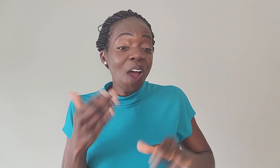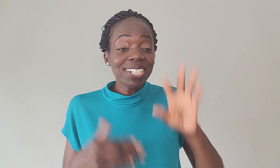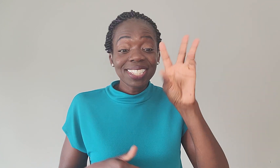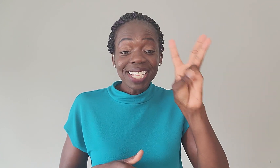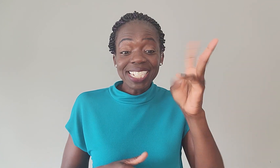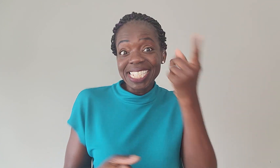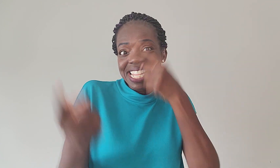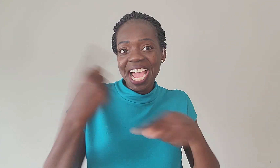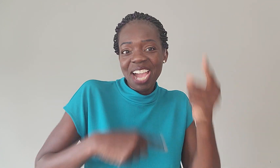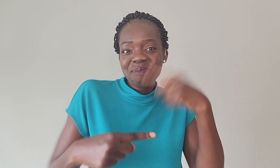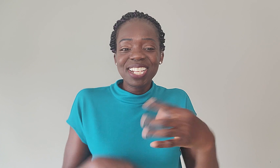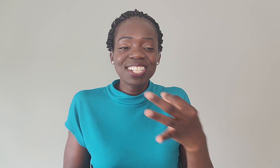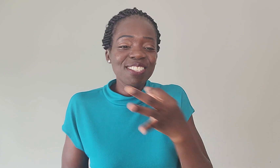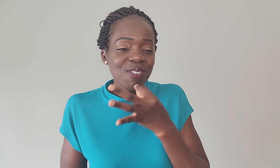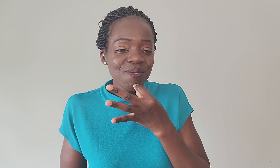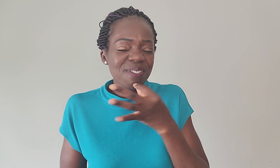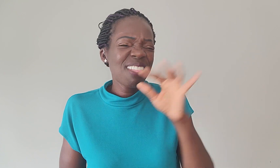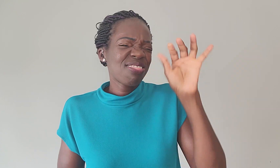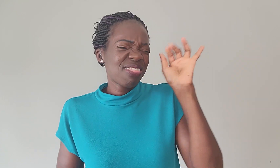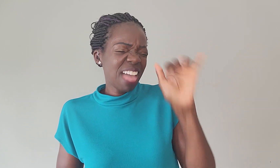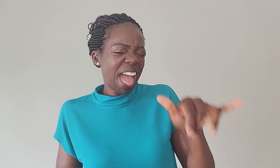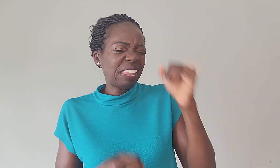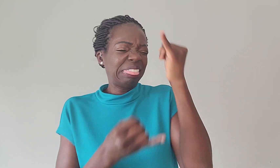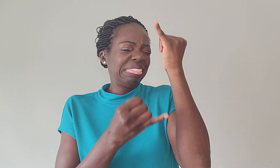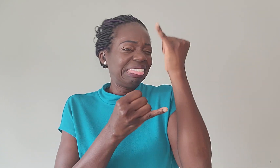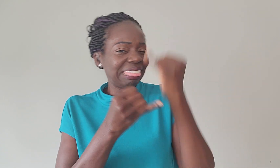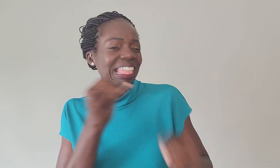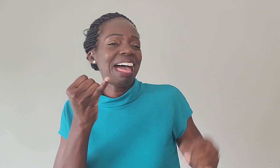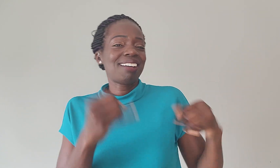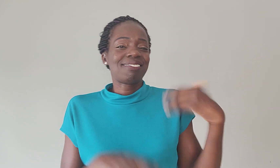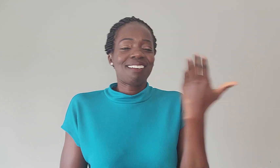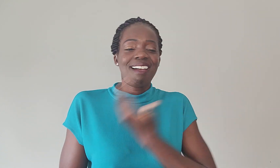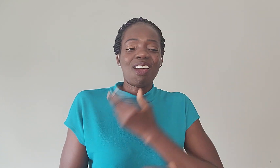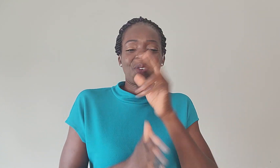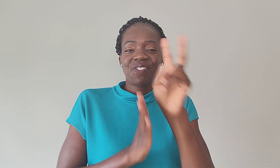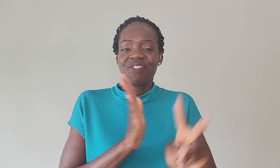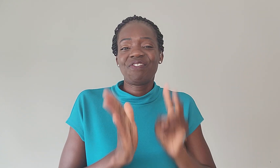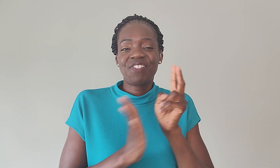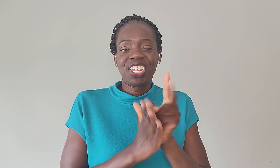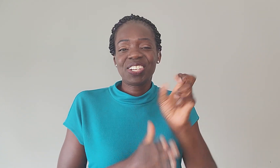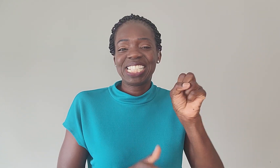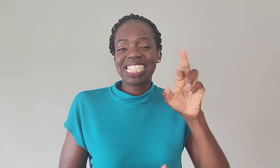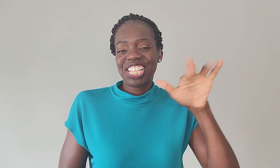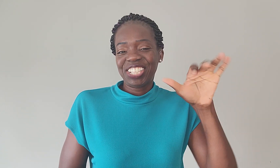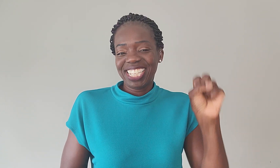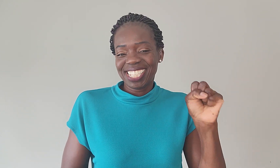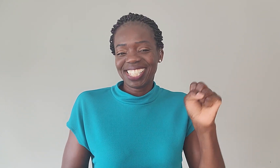Stay tuned for part 6, which is our last installment of our video series!